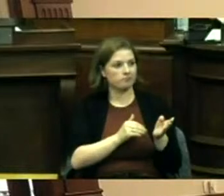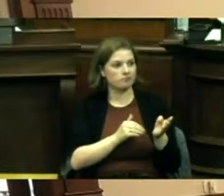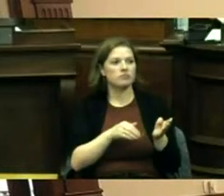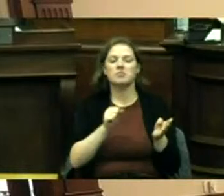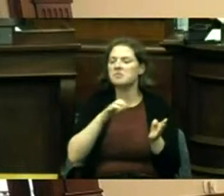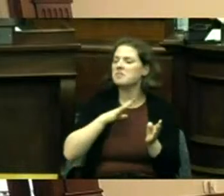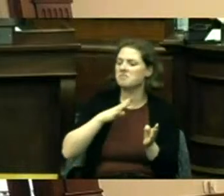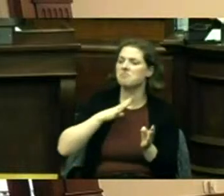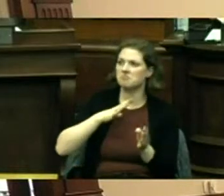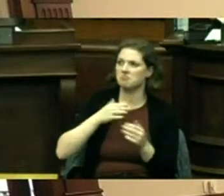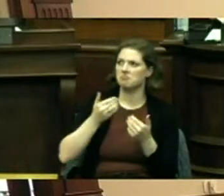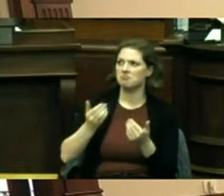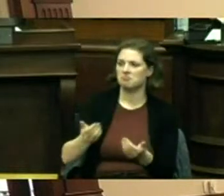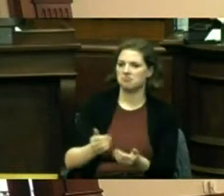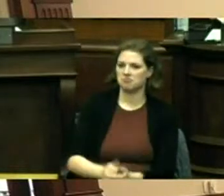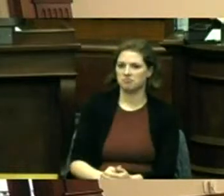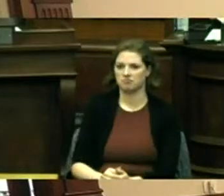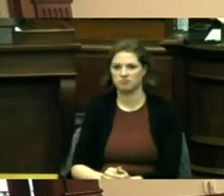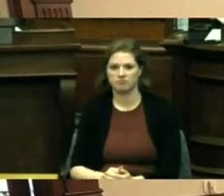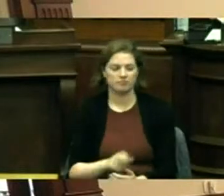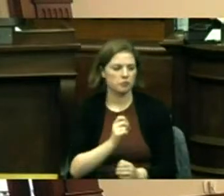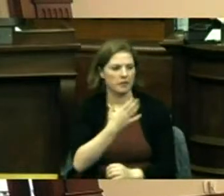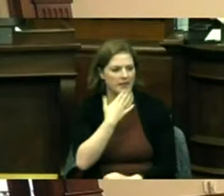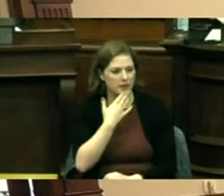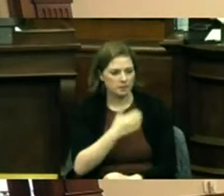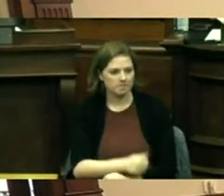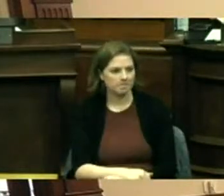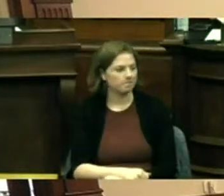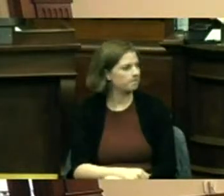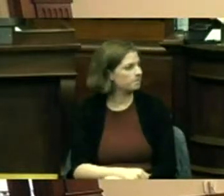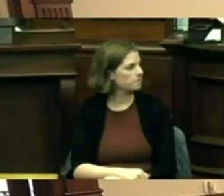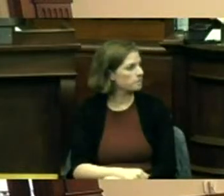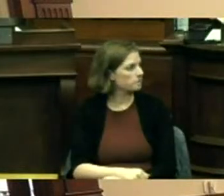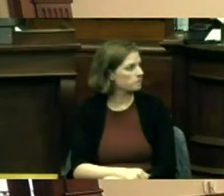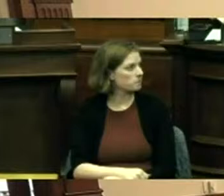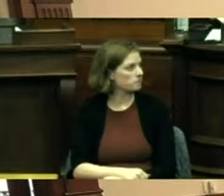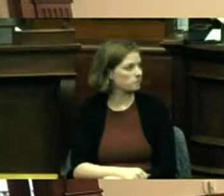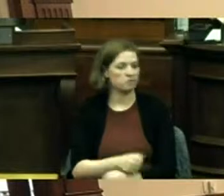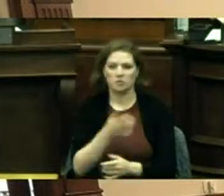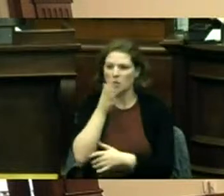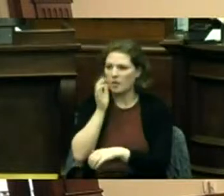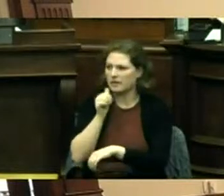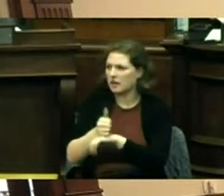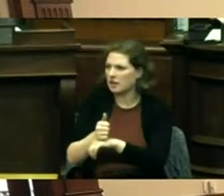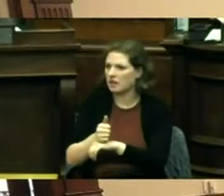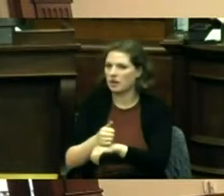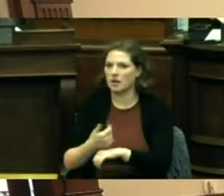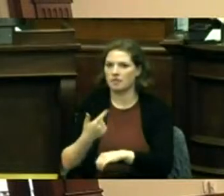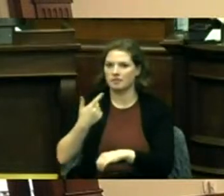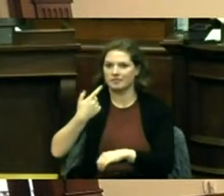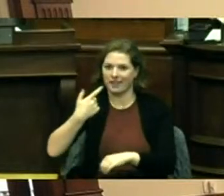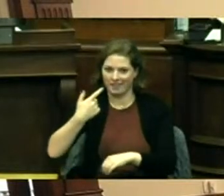I'm sorry, Doctor Green. Yes.